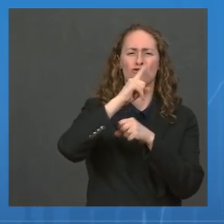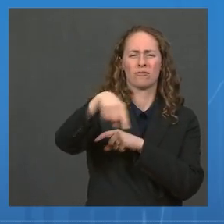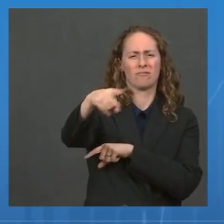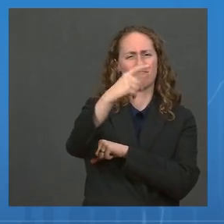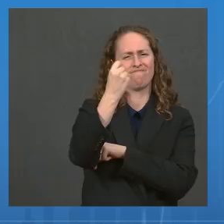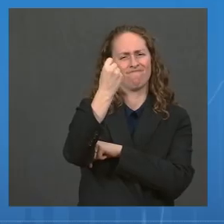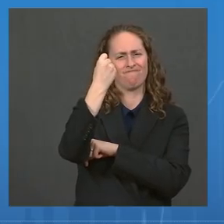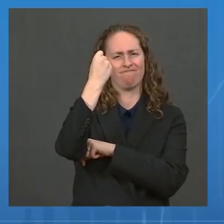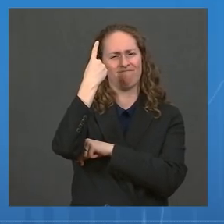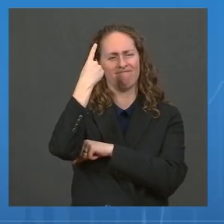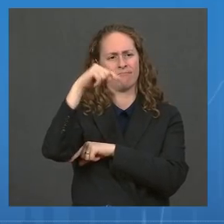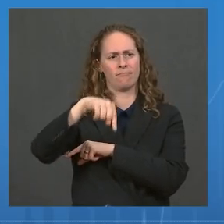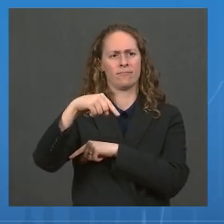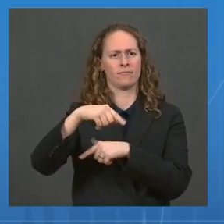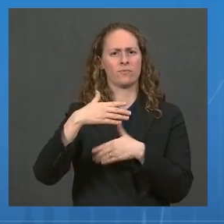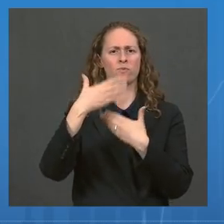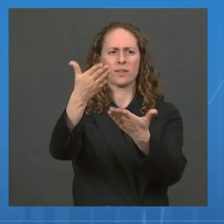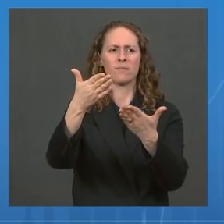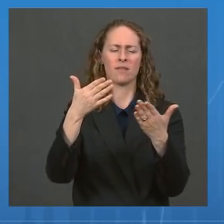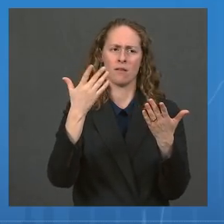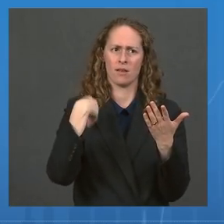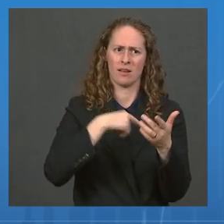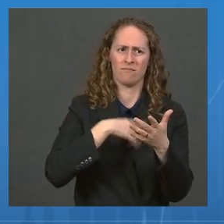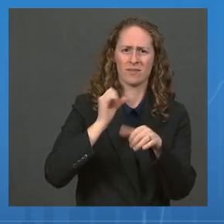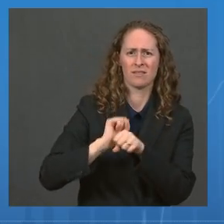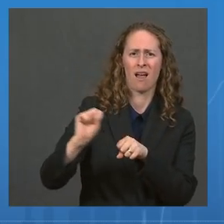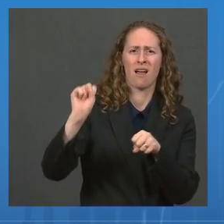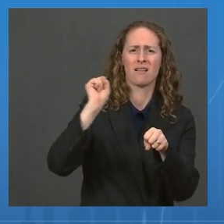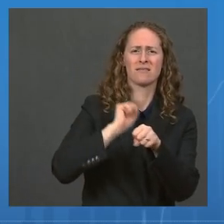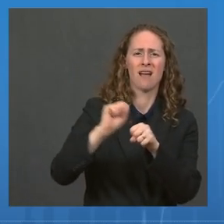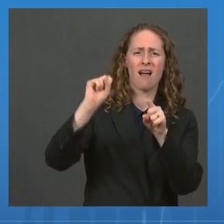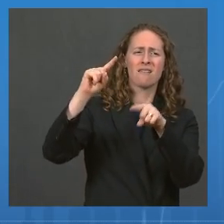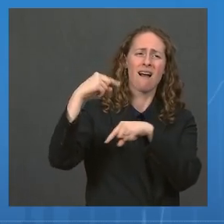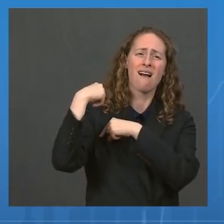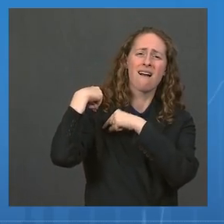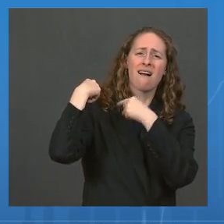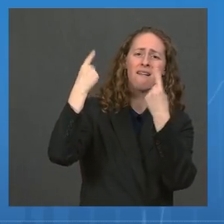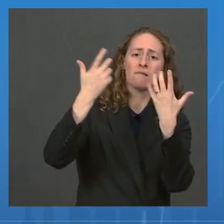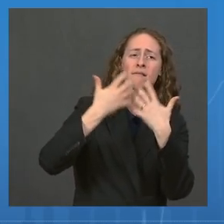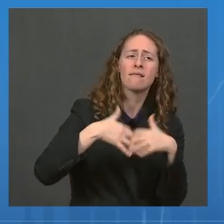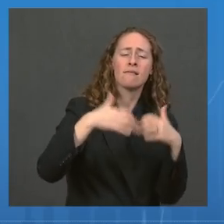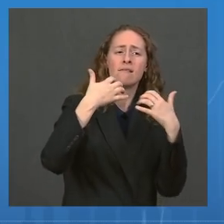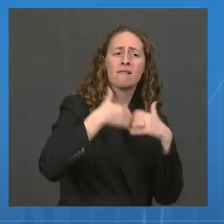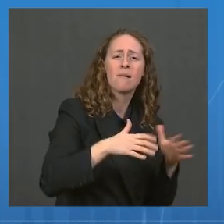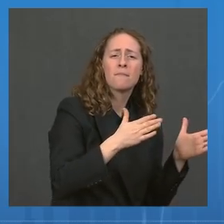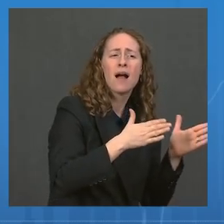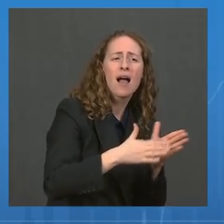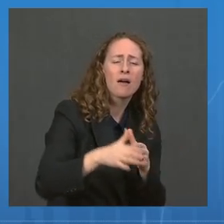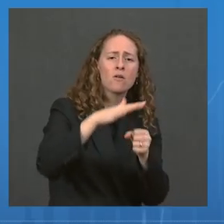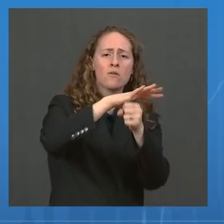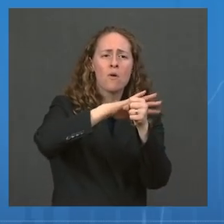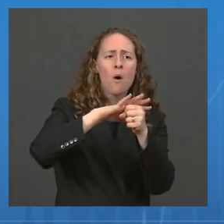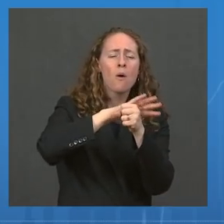You know, we have been working for the last month, in the planning process, with state and local health officials. We will continue to do that to make sure they have